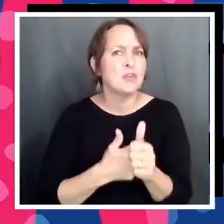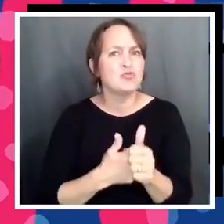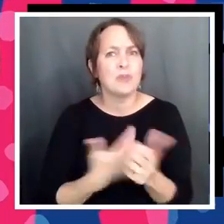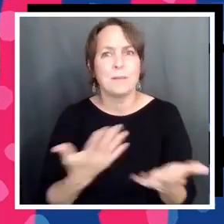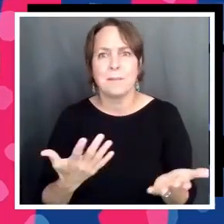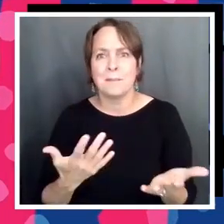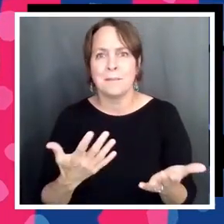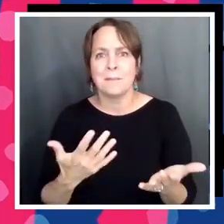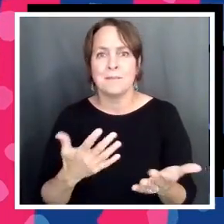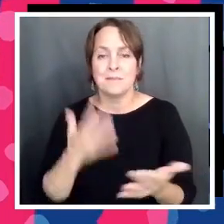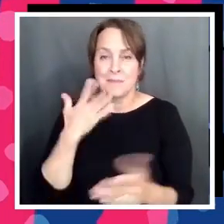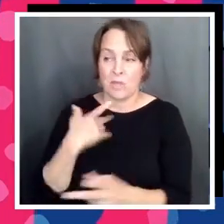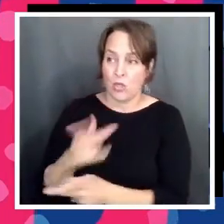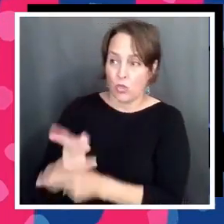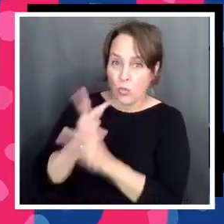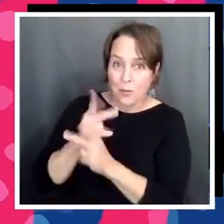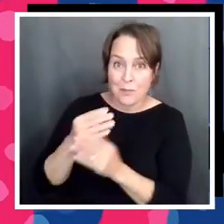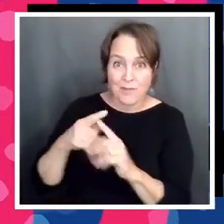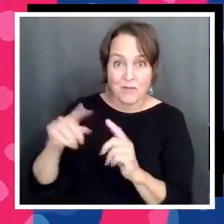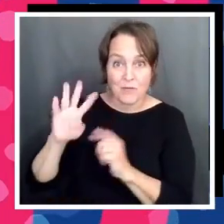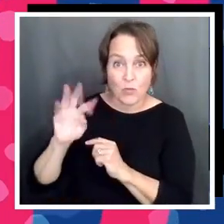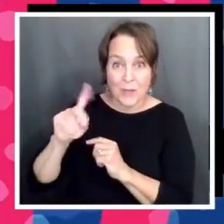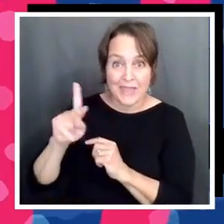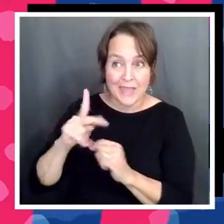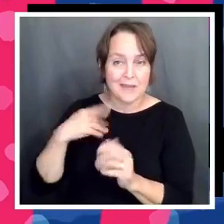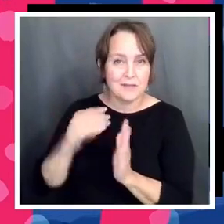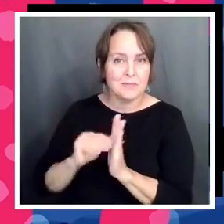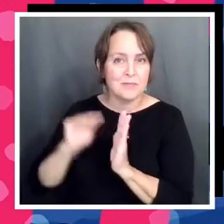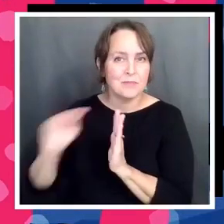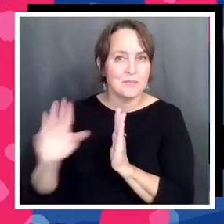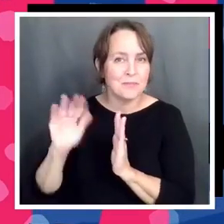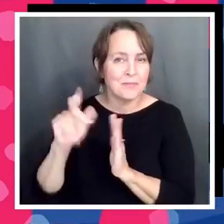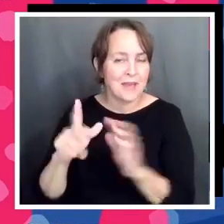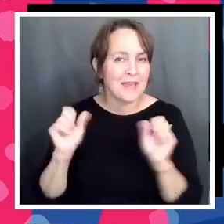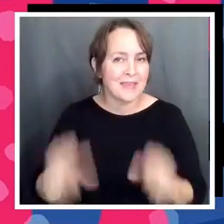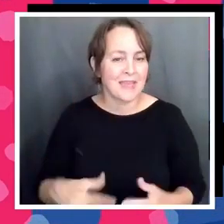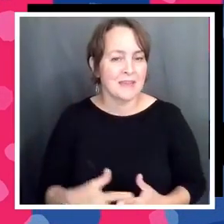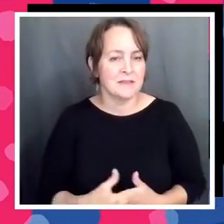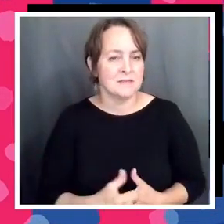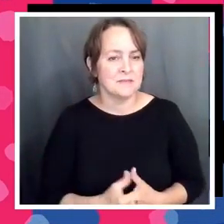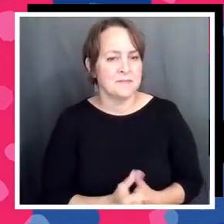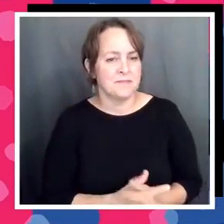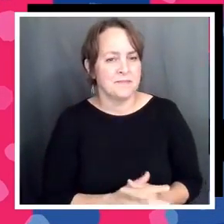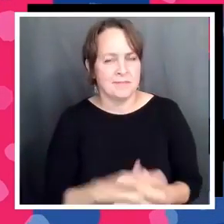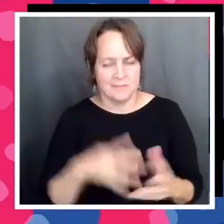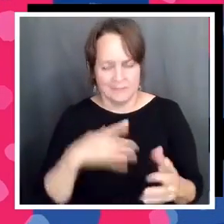BOTH OF MY JOBS WERE NONEXISTENT WITH HOURS BECAUSE OF COVID.